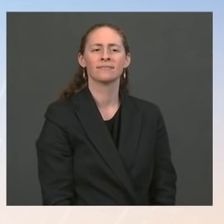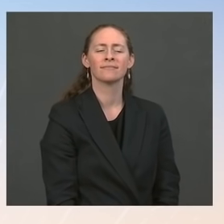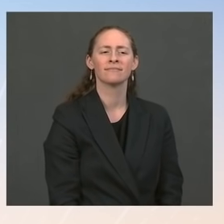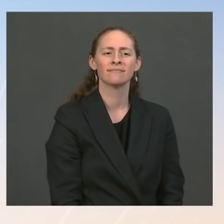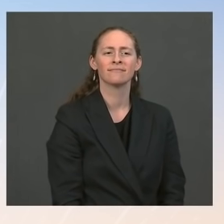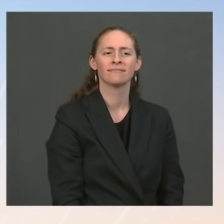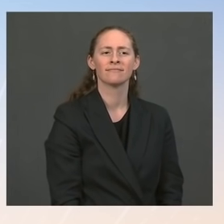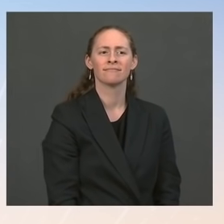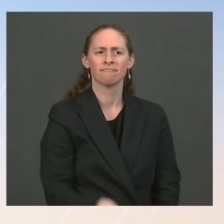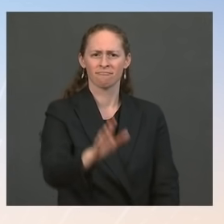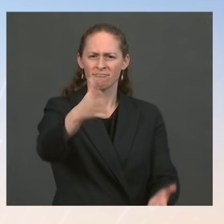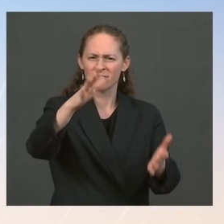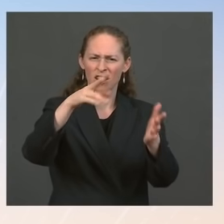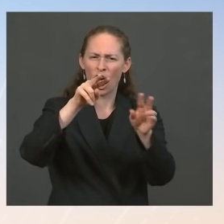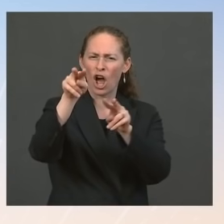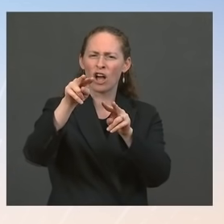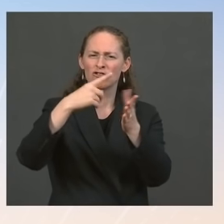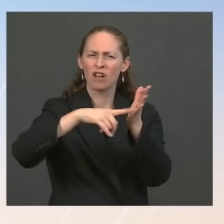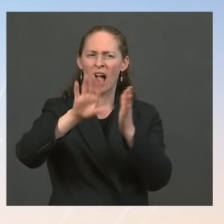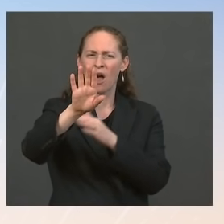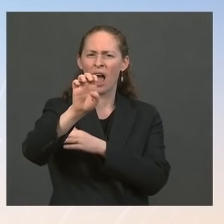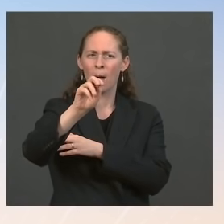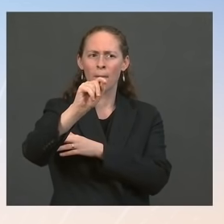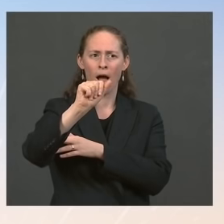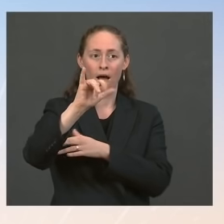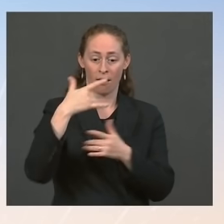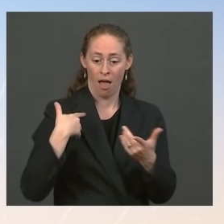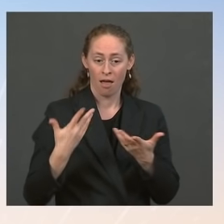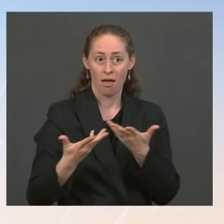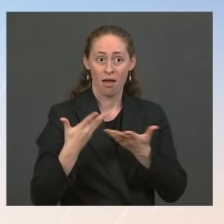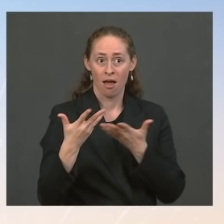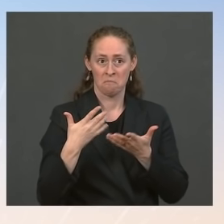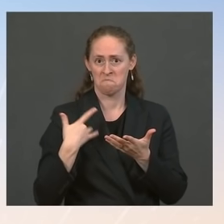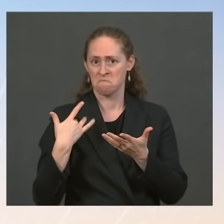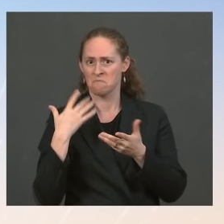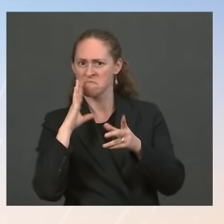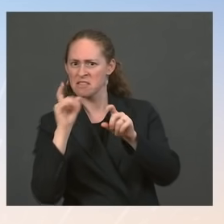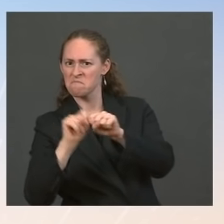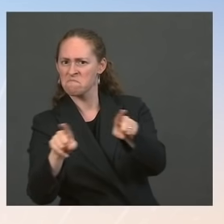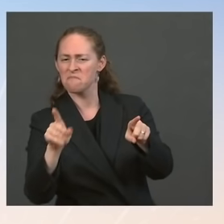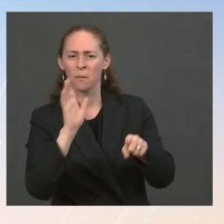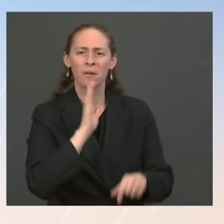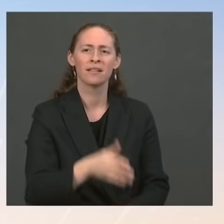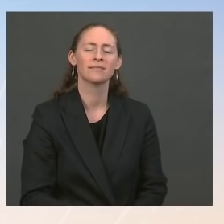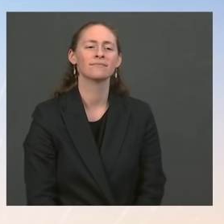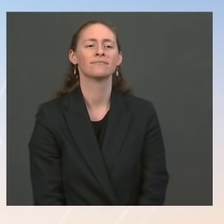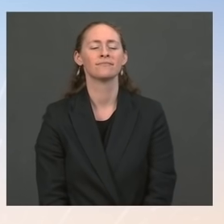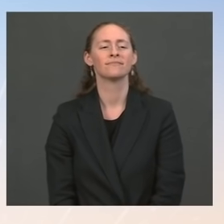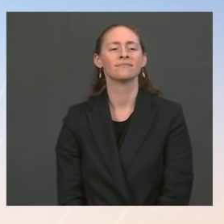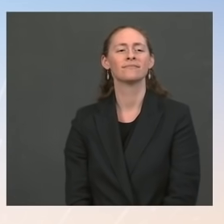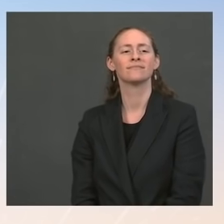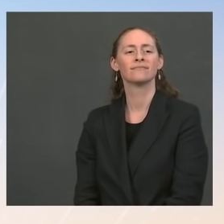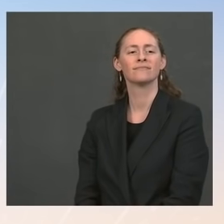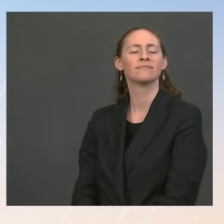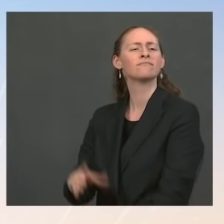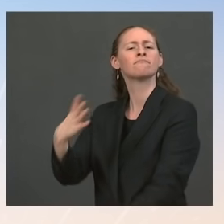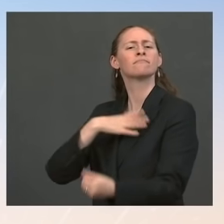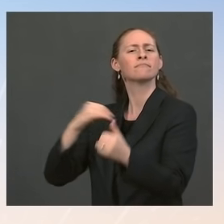We'll see if we can get you details while we're talking here. Go ahead, Sabrina. >> The Press: Thank you. Does the White House support Speaker Pelosi's decision to hold a vote on infrastructure